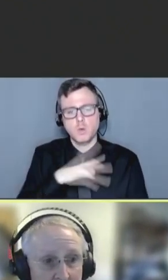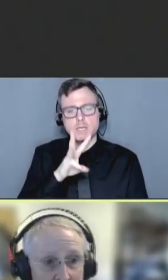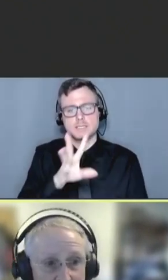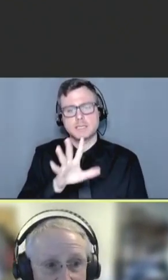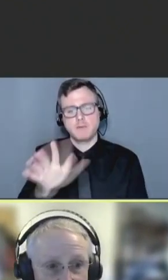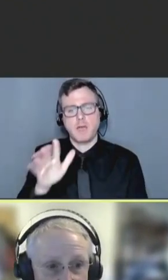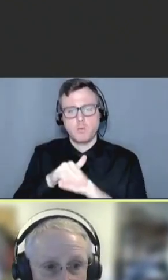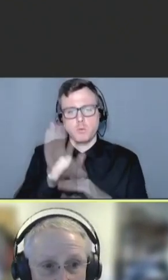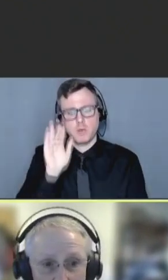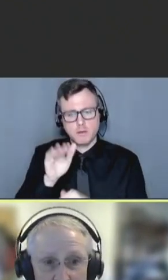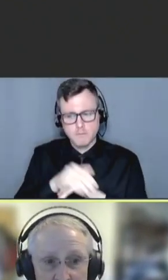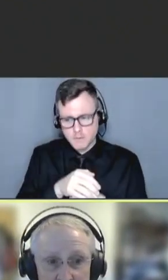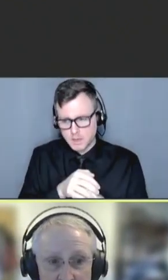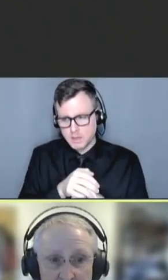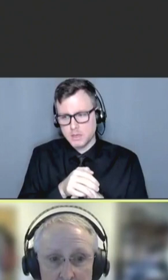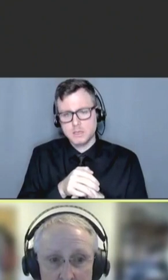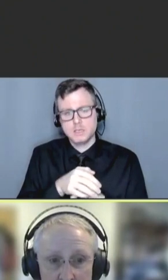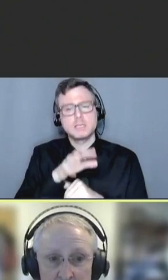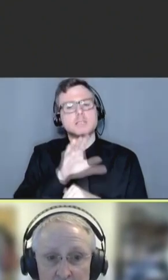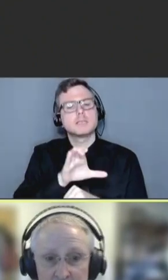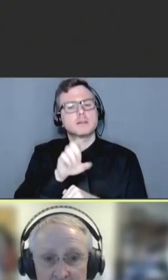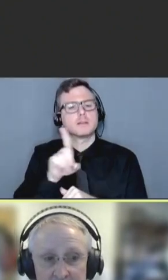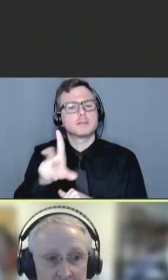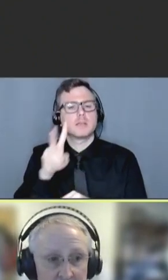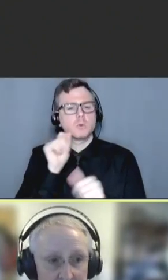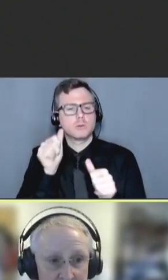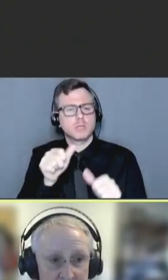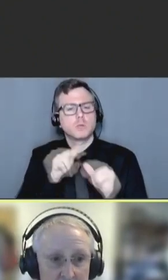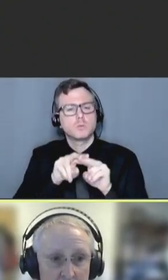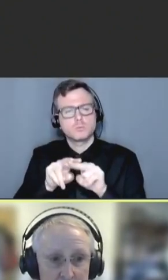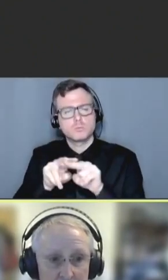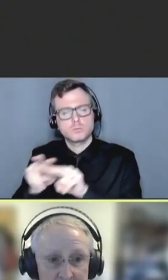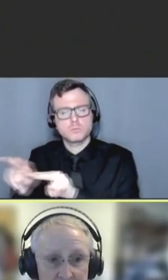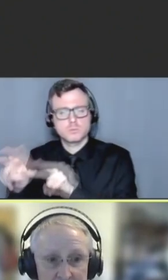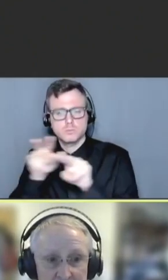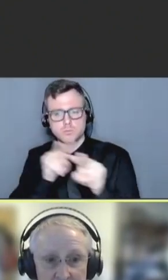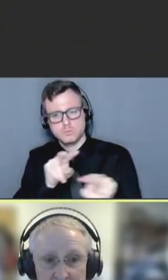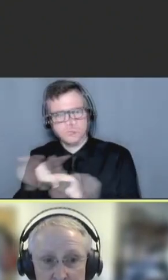and the CDC and partners continue to monitor the safety of license and authorized vaccines